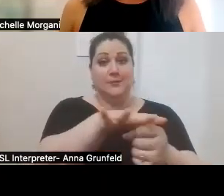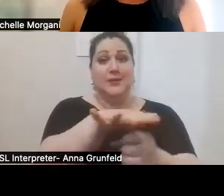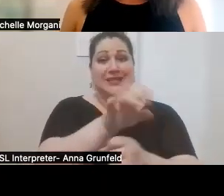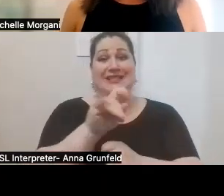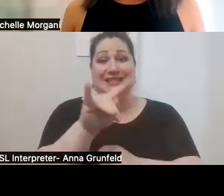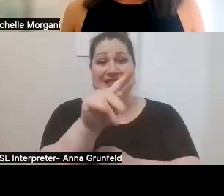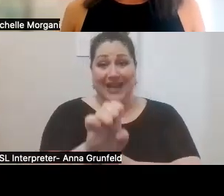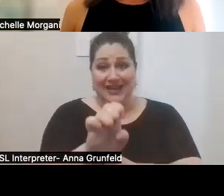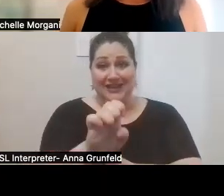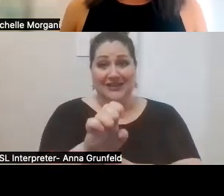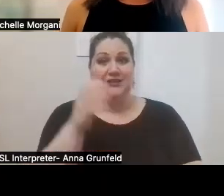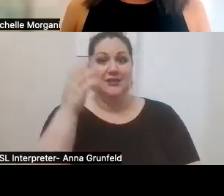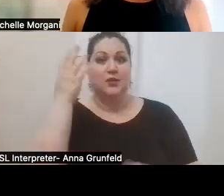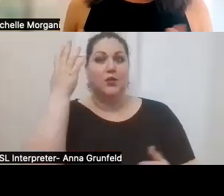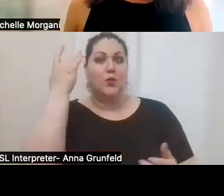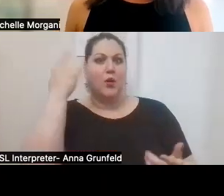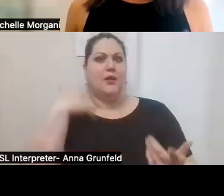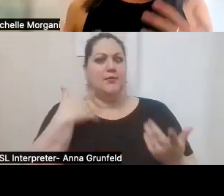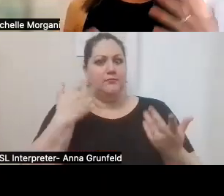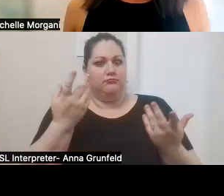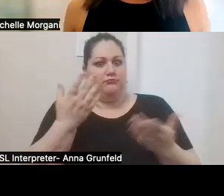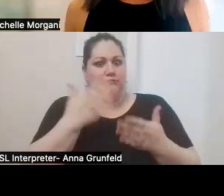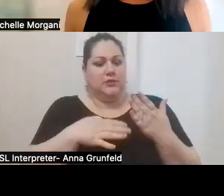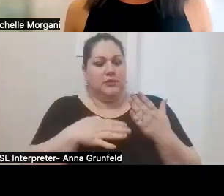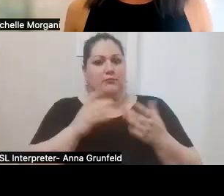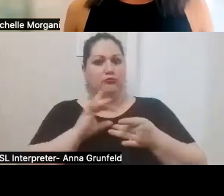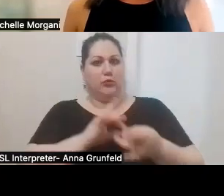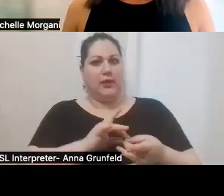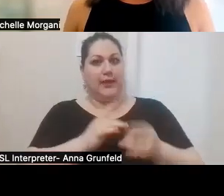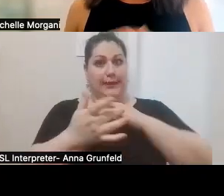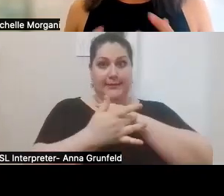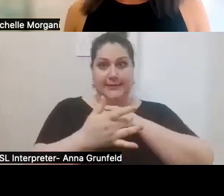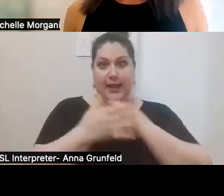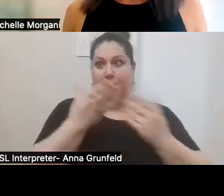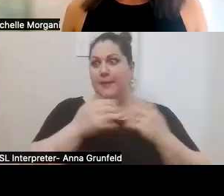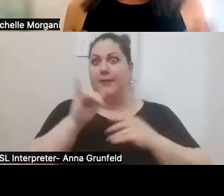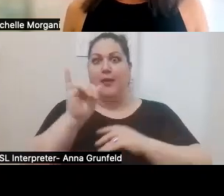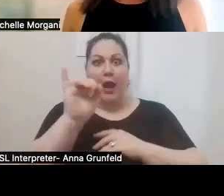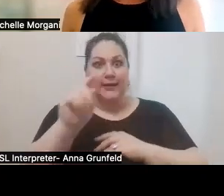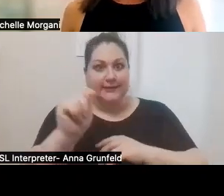the tech that we do want to ensure such as the IT department so is there a solid internet connection